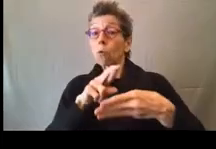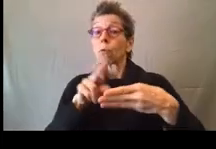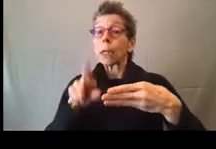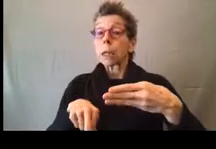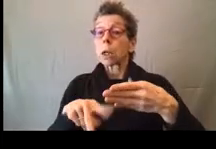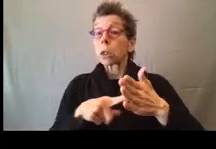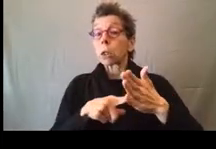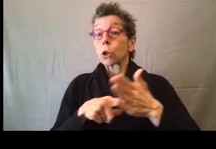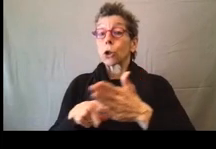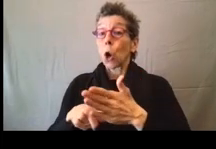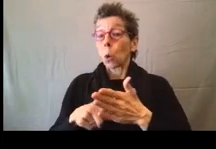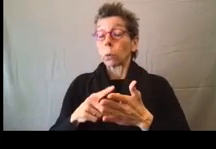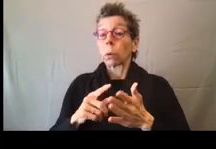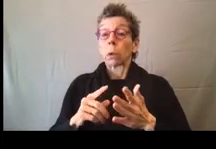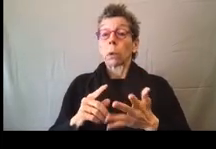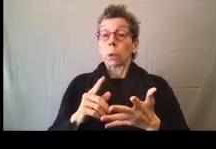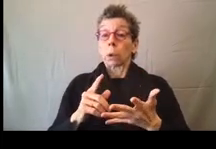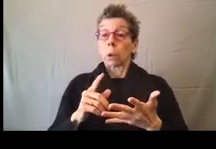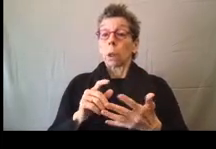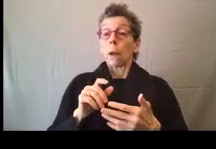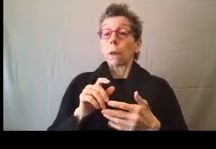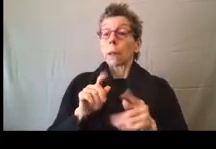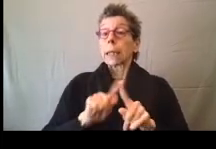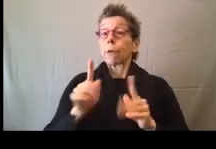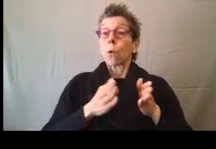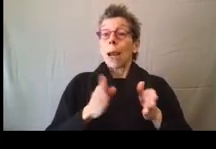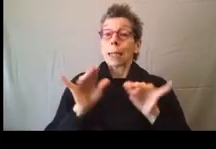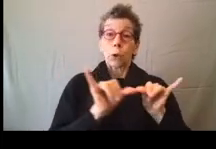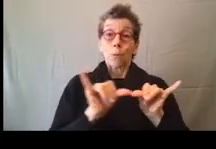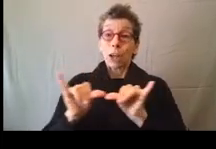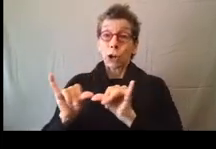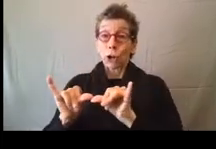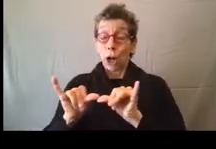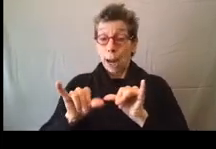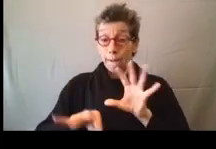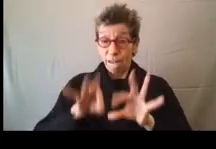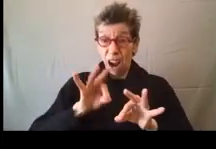for the use of implicit association measures to assess latent attitudes towards people